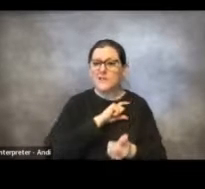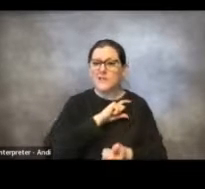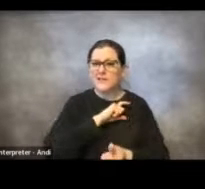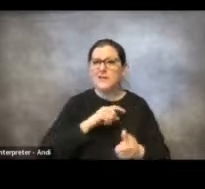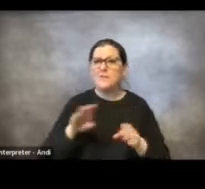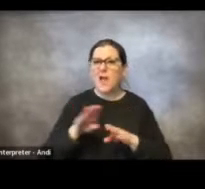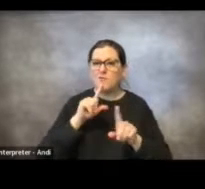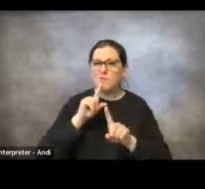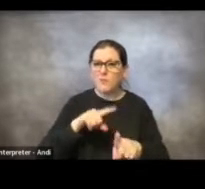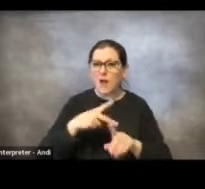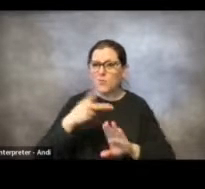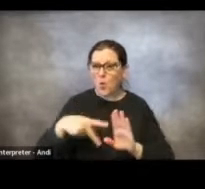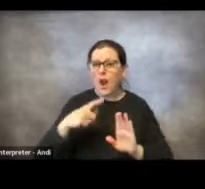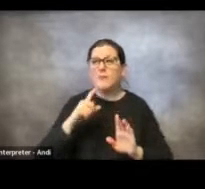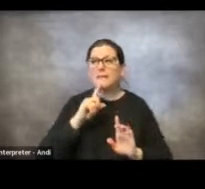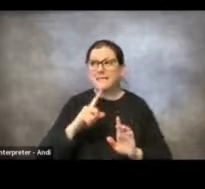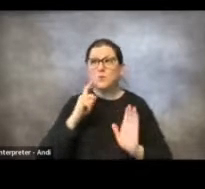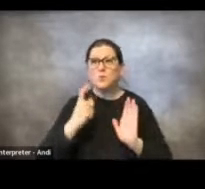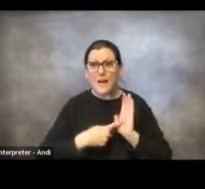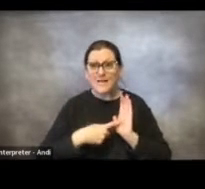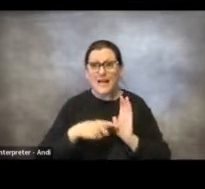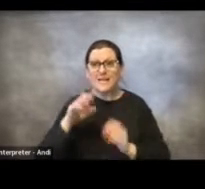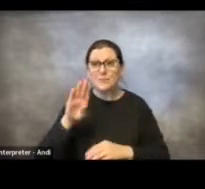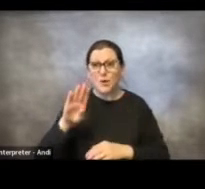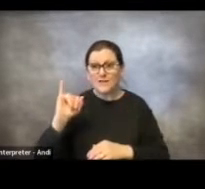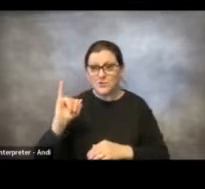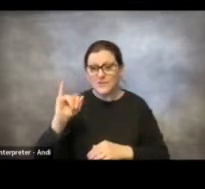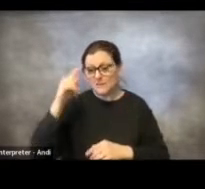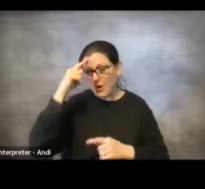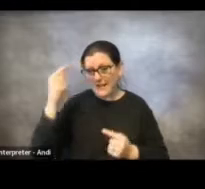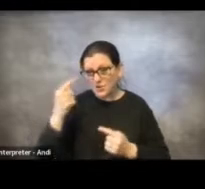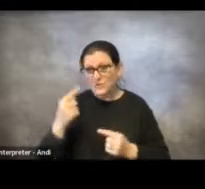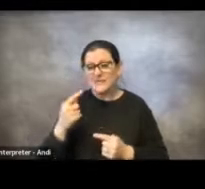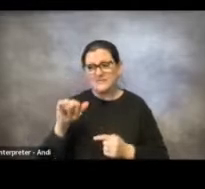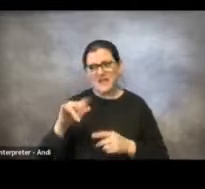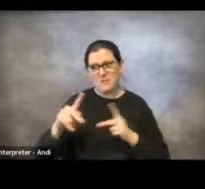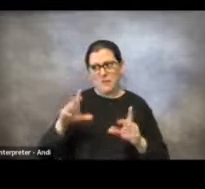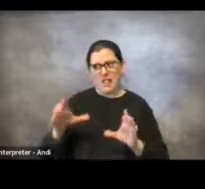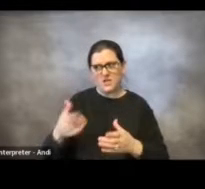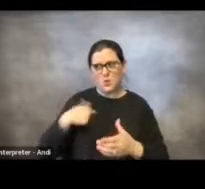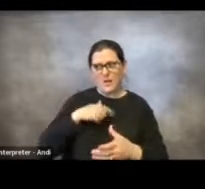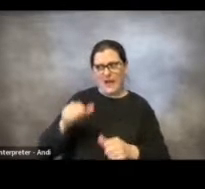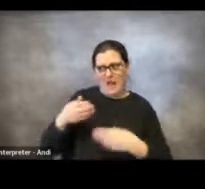recognizing brain injury as an eligible population to serve under these initiatives. So I'm